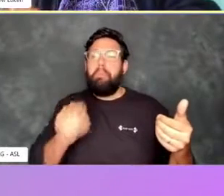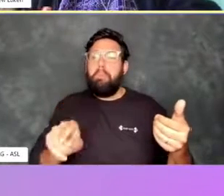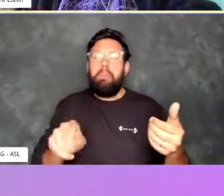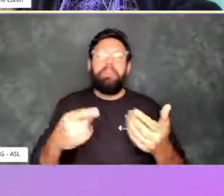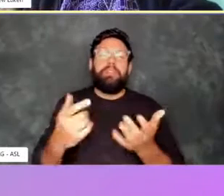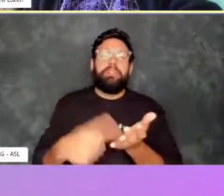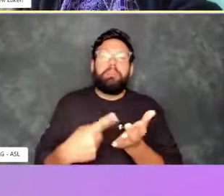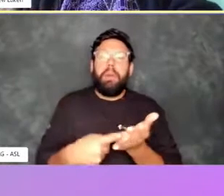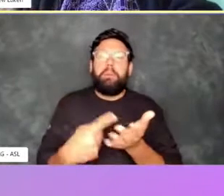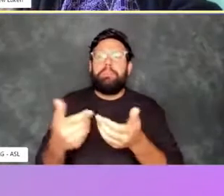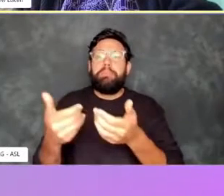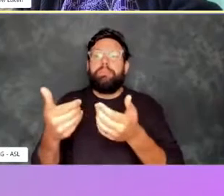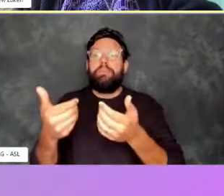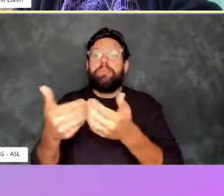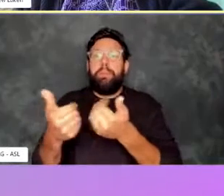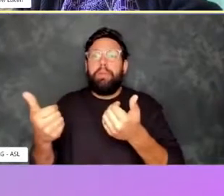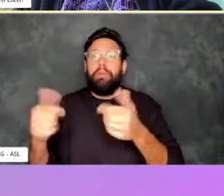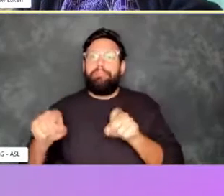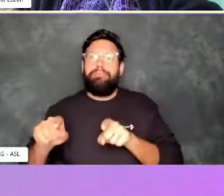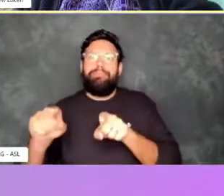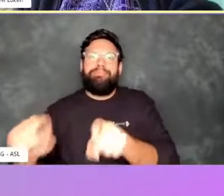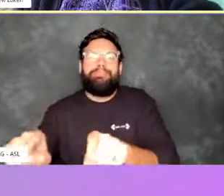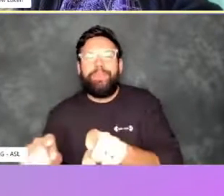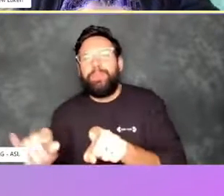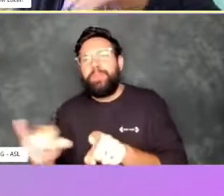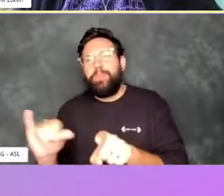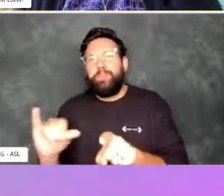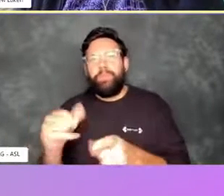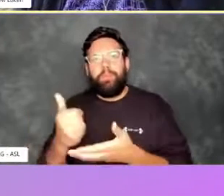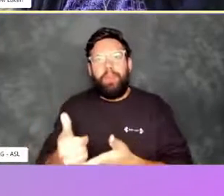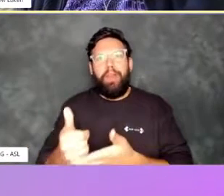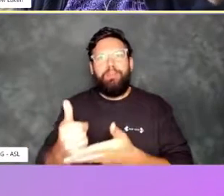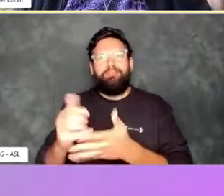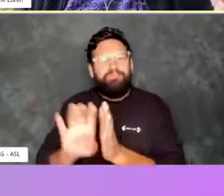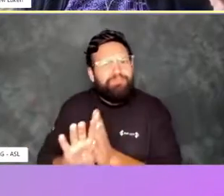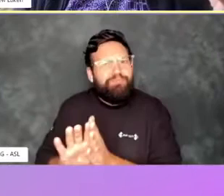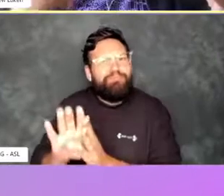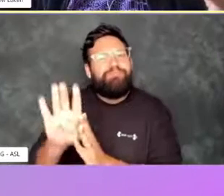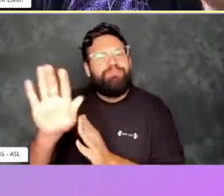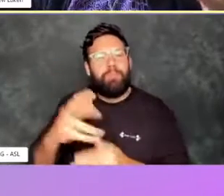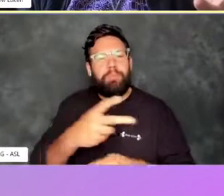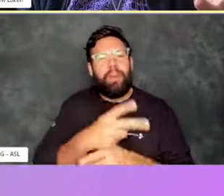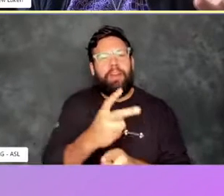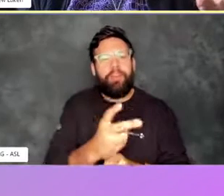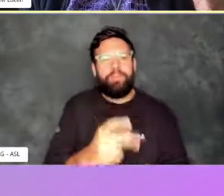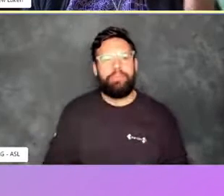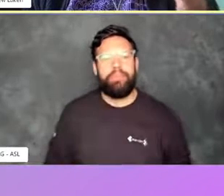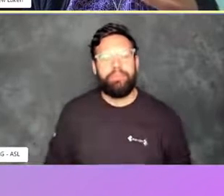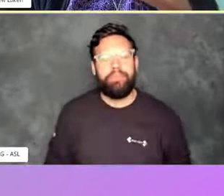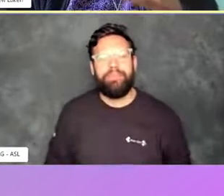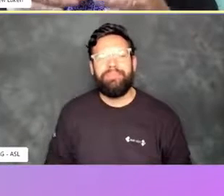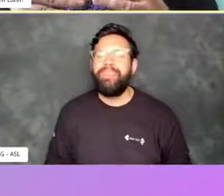than likely it's going to come as a separate stream, or multiple separate streams further down the maturity